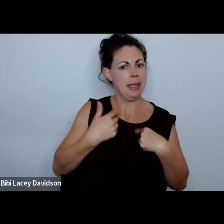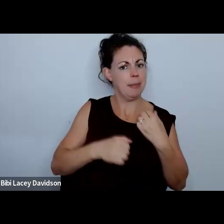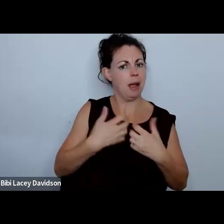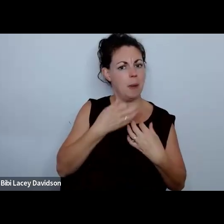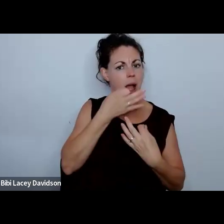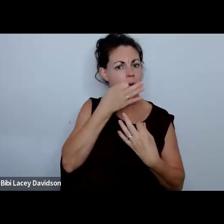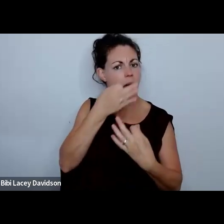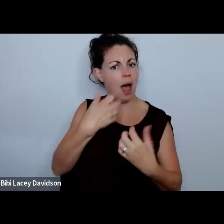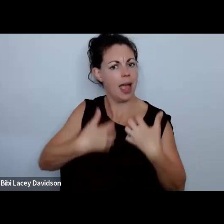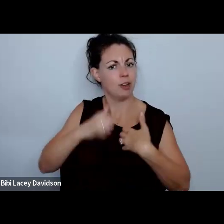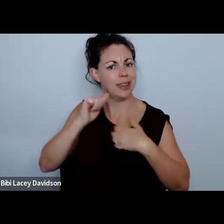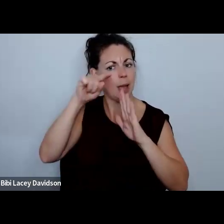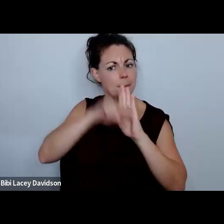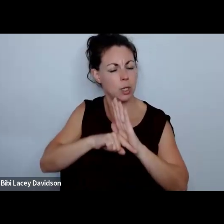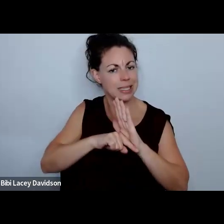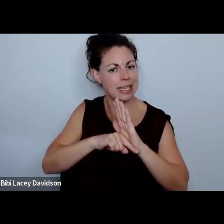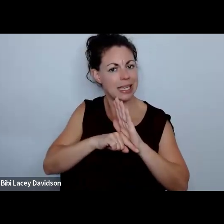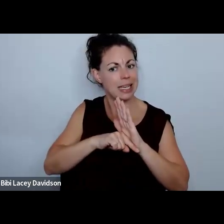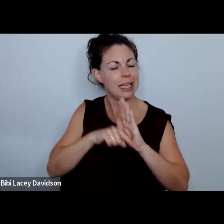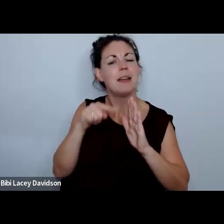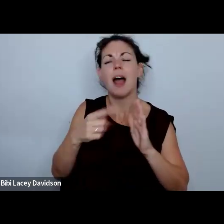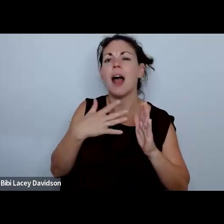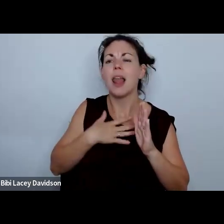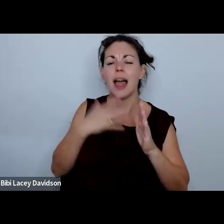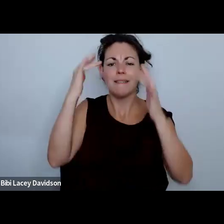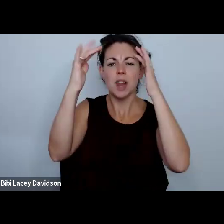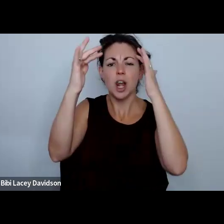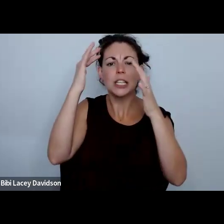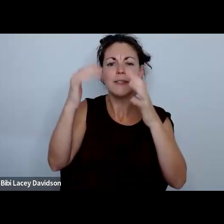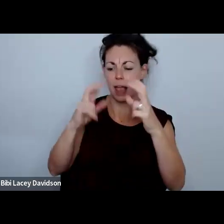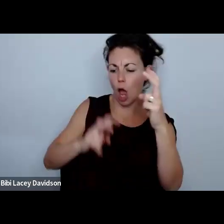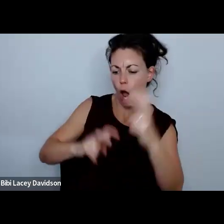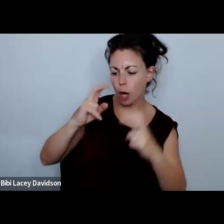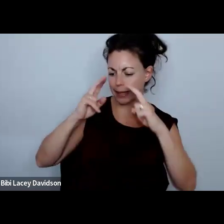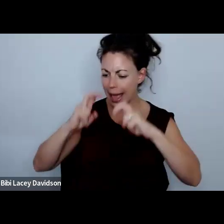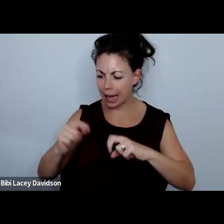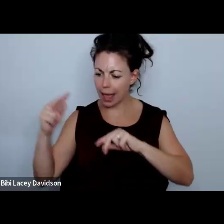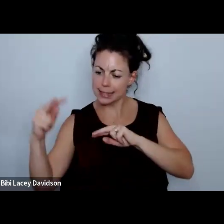And between those two things, I got to thinking that maybe public policy was some way that I could exercise the same kind